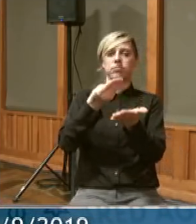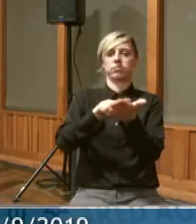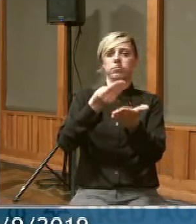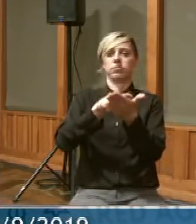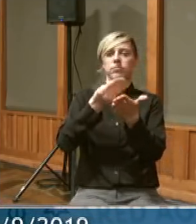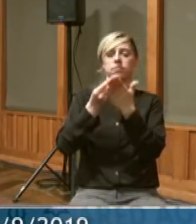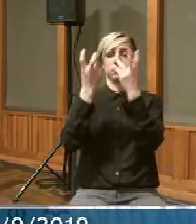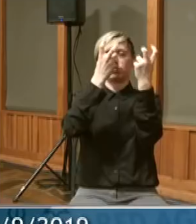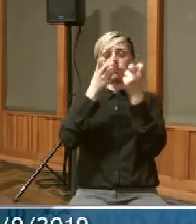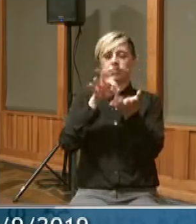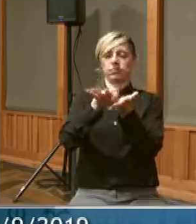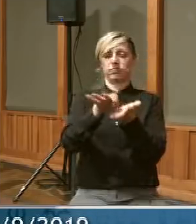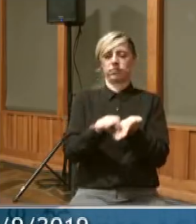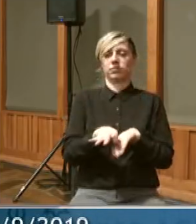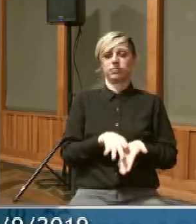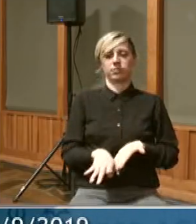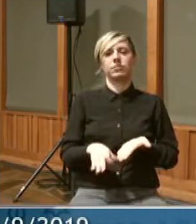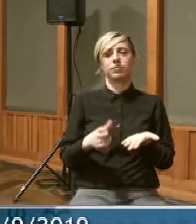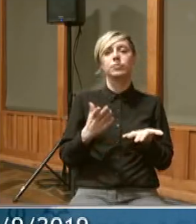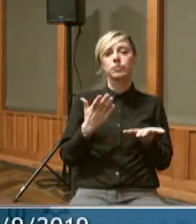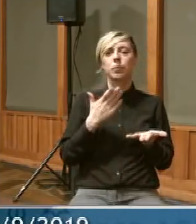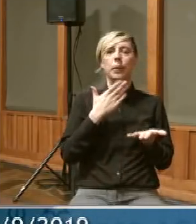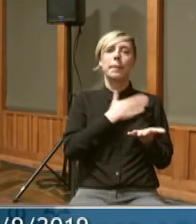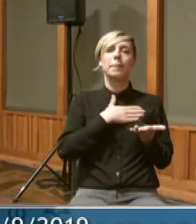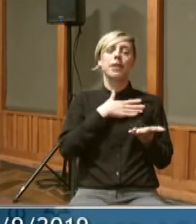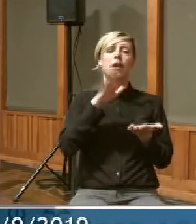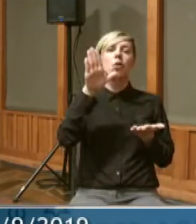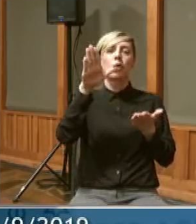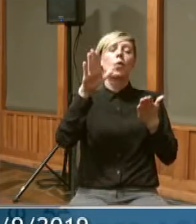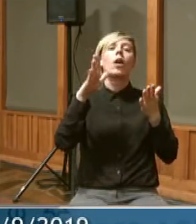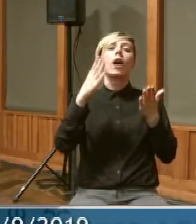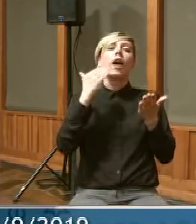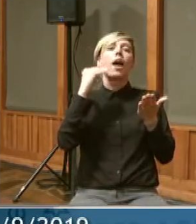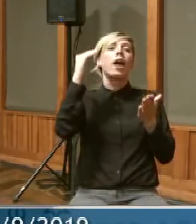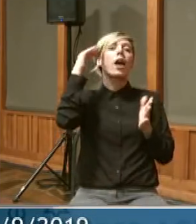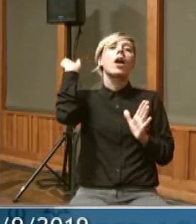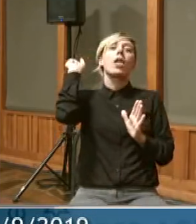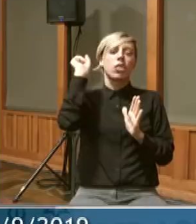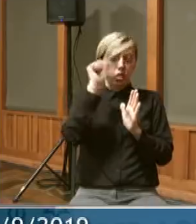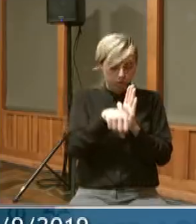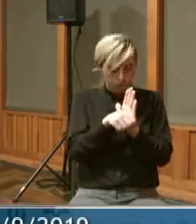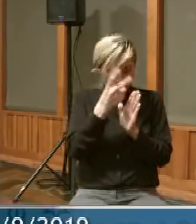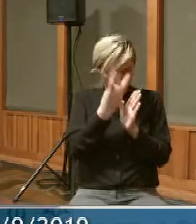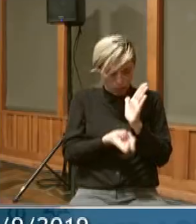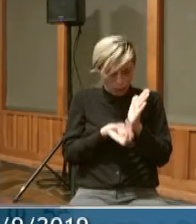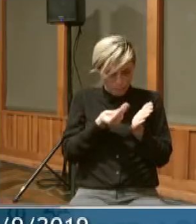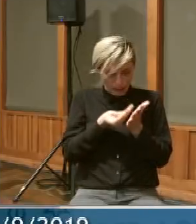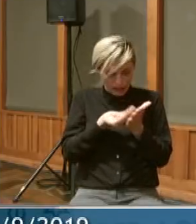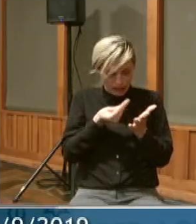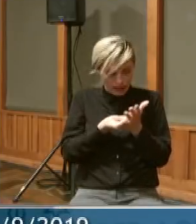YOU TO BE CITIZENS AND STOP BEING A COUNCILOR. THE NICE WAY TO SAY THAT -- NOT THE NICE WAY.